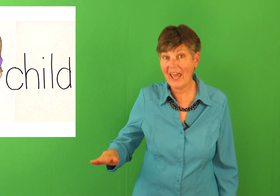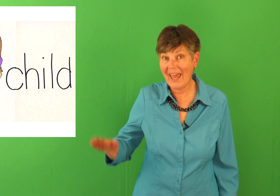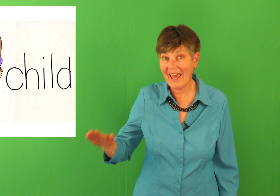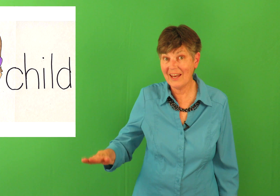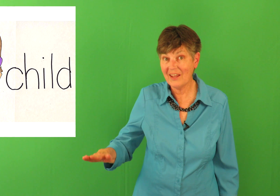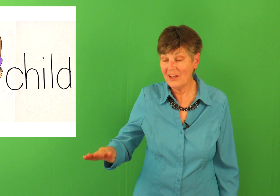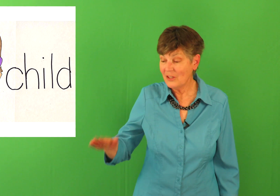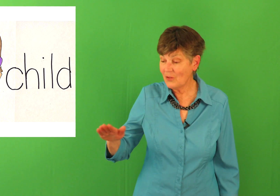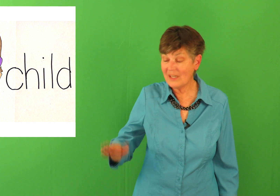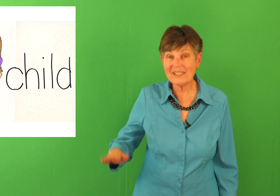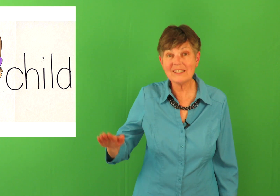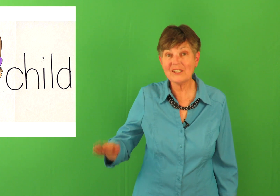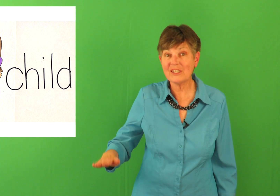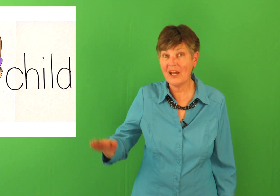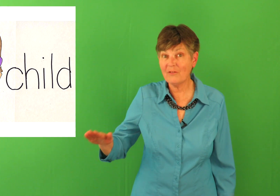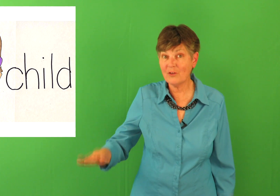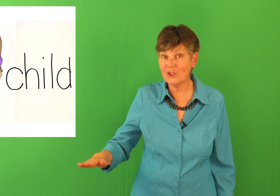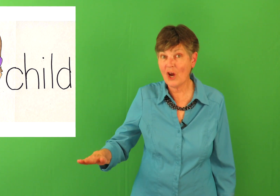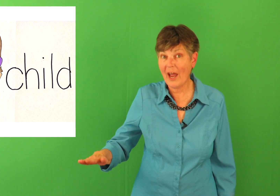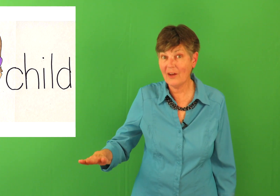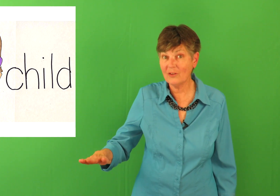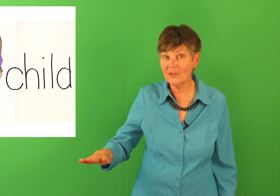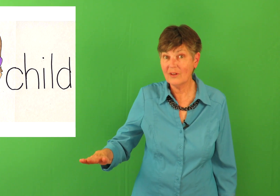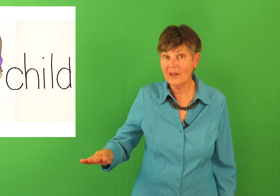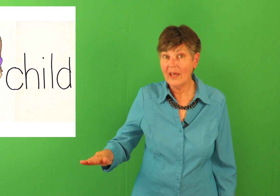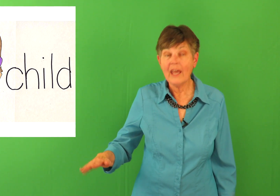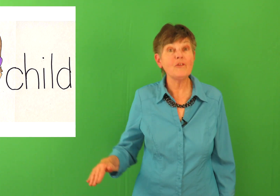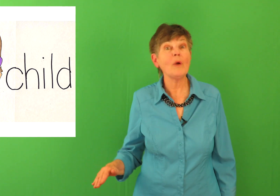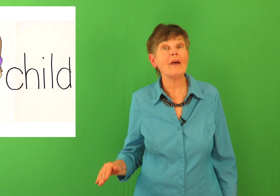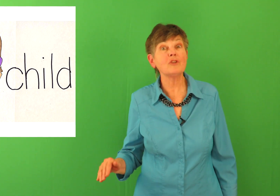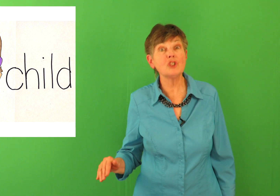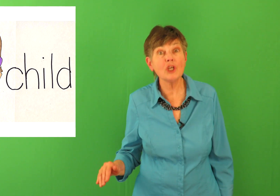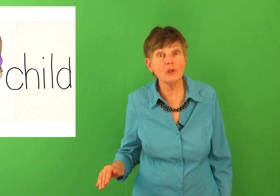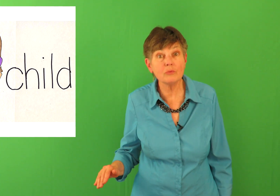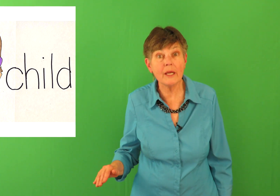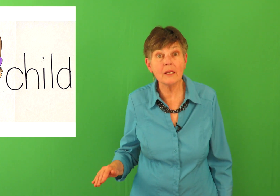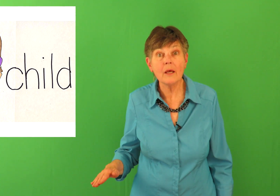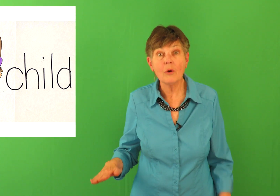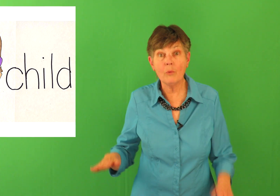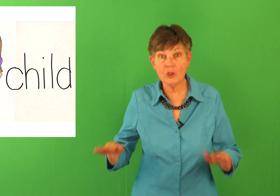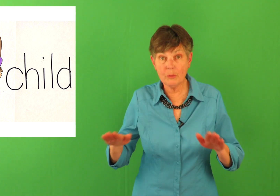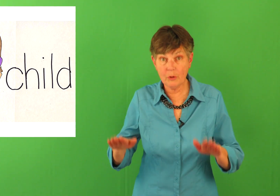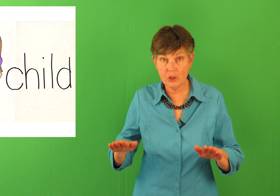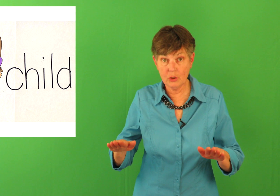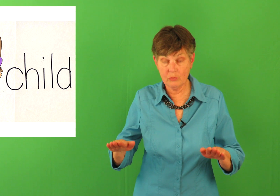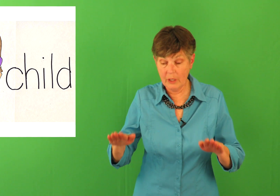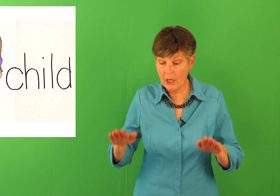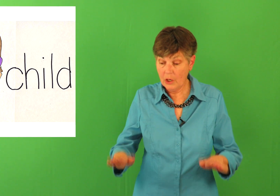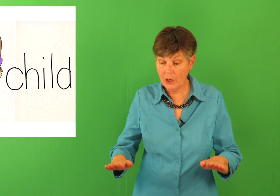head so this is a sign for child if you have children multiple children you're